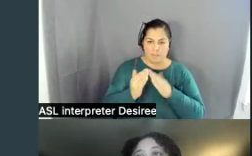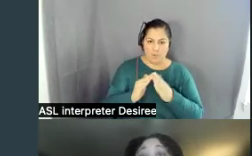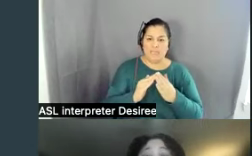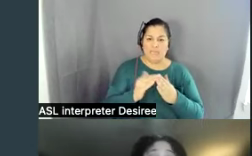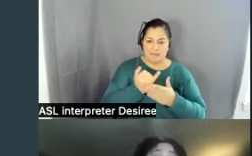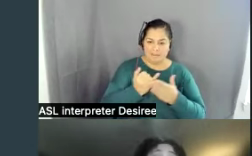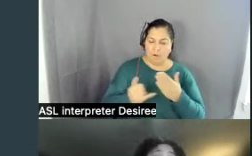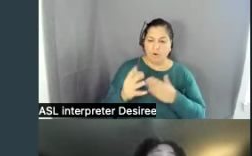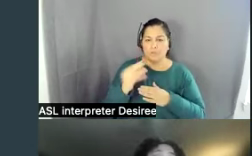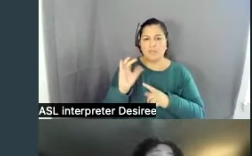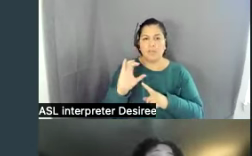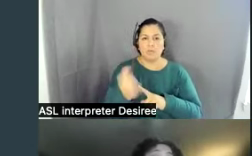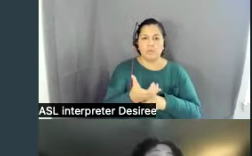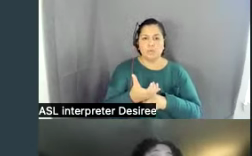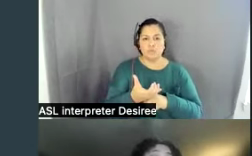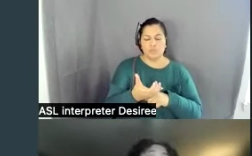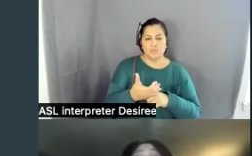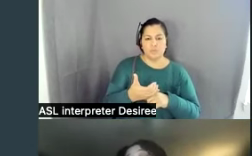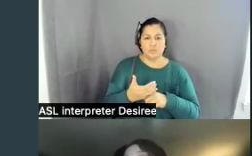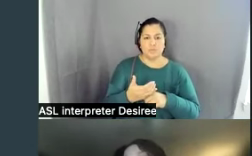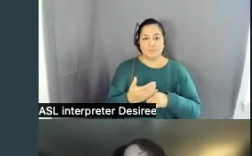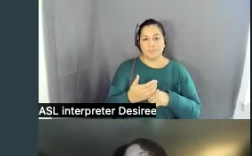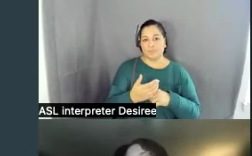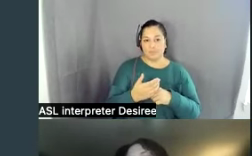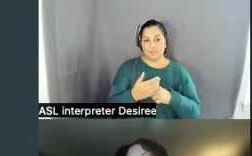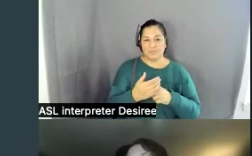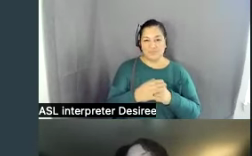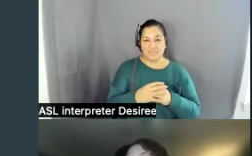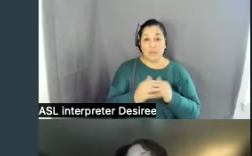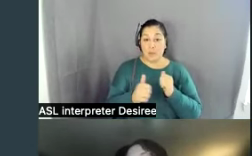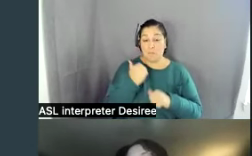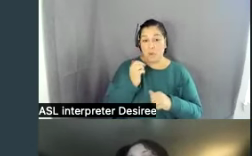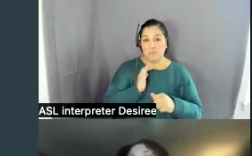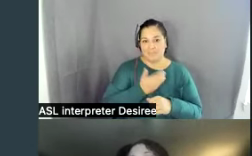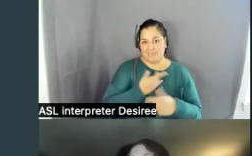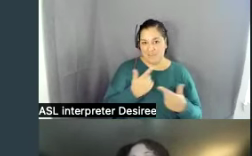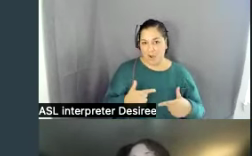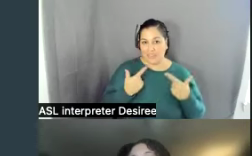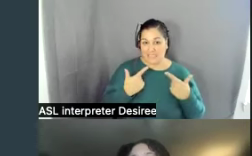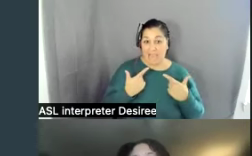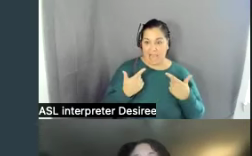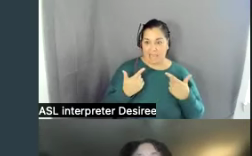we, we have been for, for the better part of our lives as a collective and now an organization.